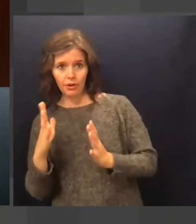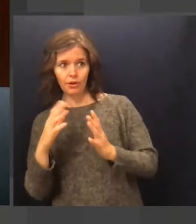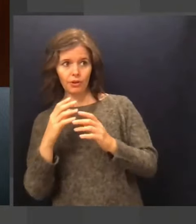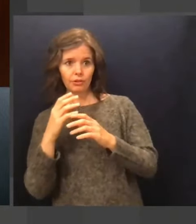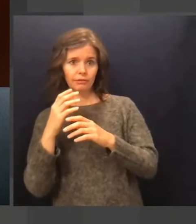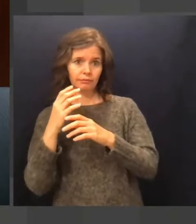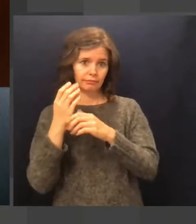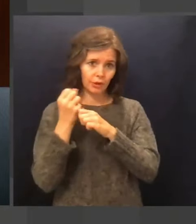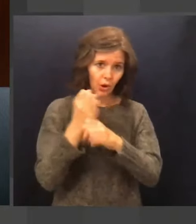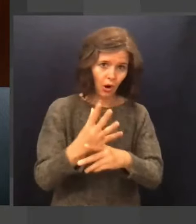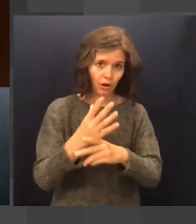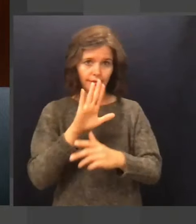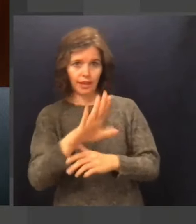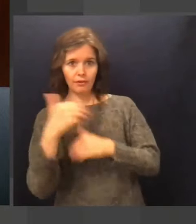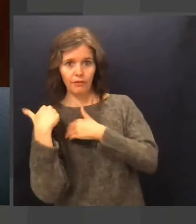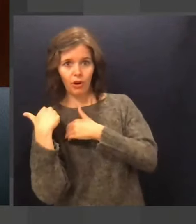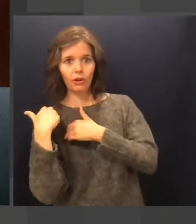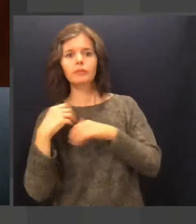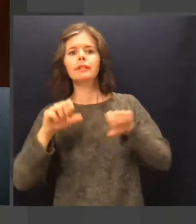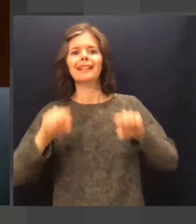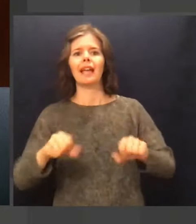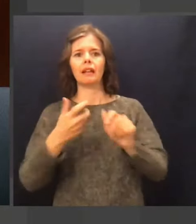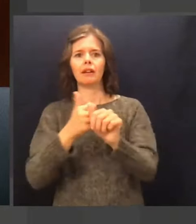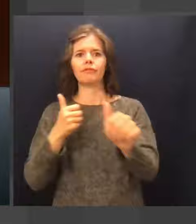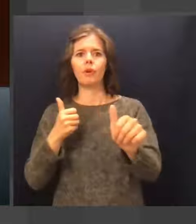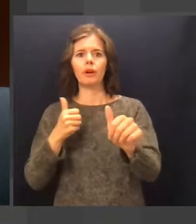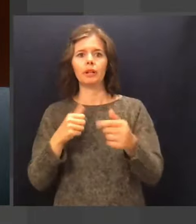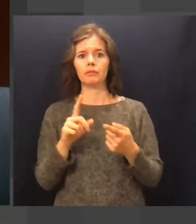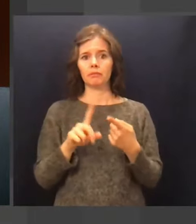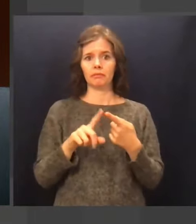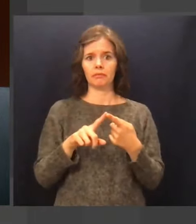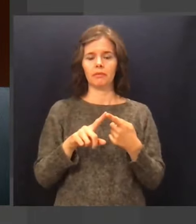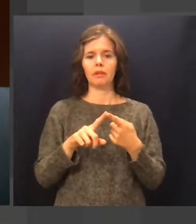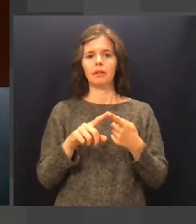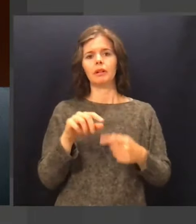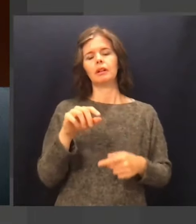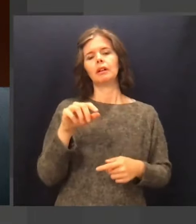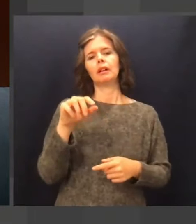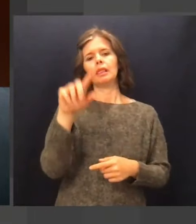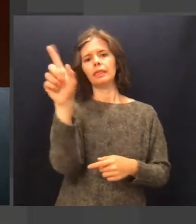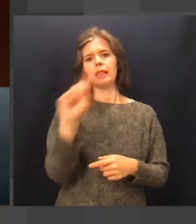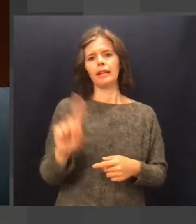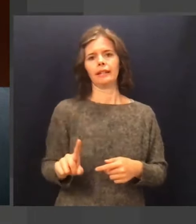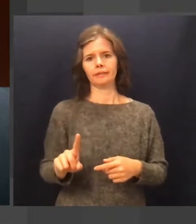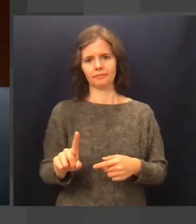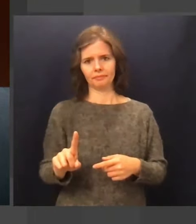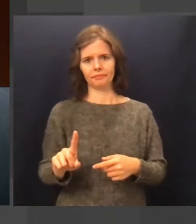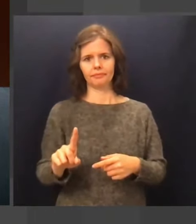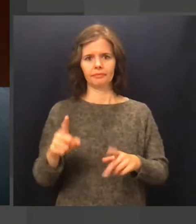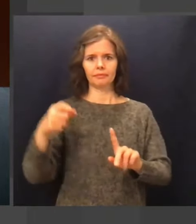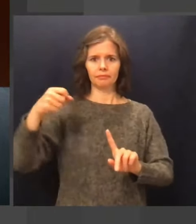IT HAS A WAY TO AVOID IT. AND ONE OF THOSE EXCEPTIONS FOR